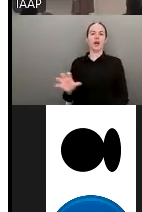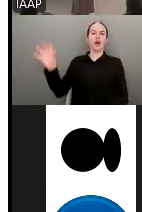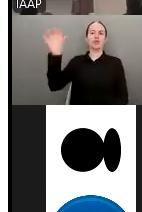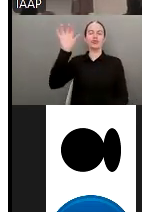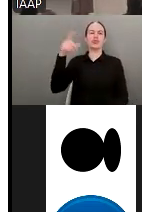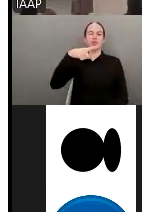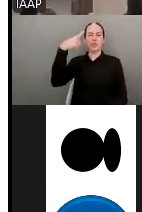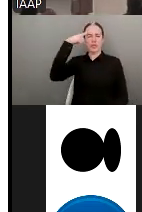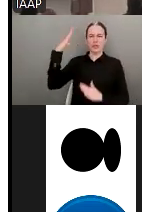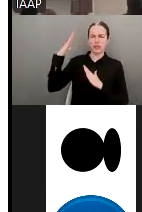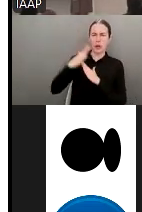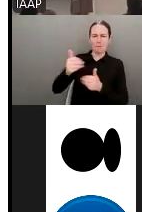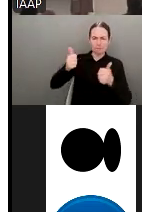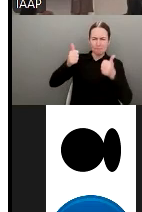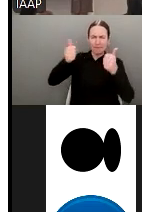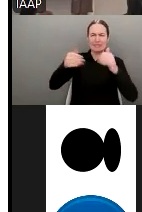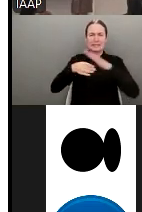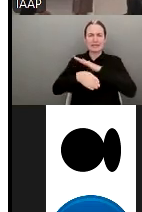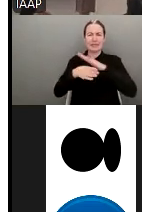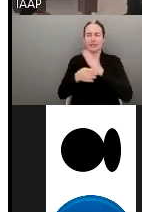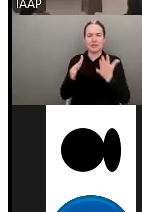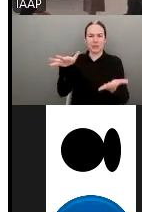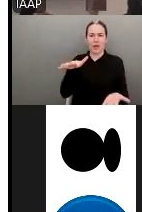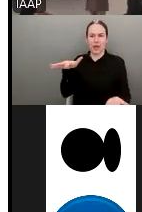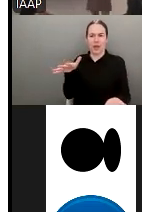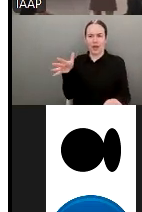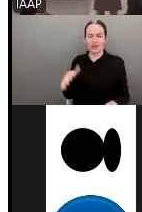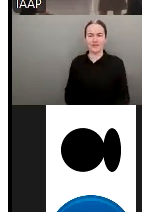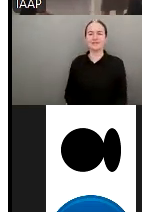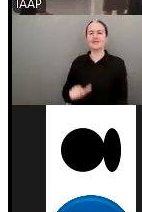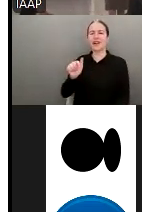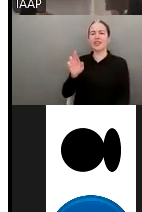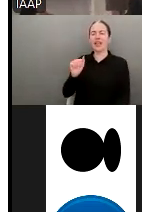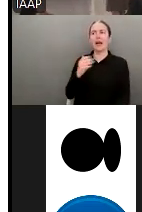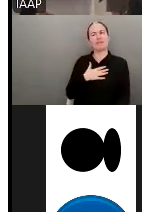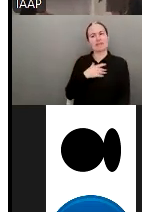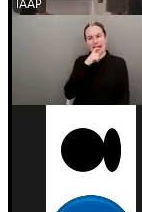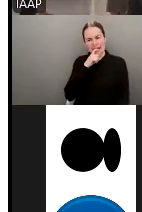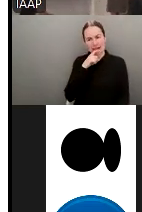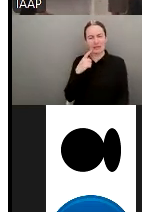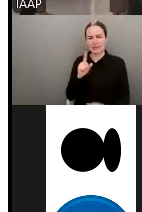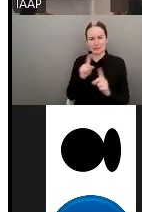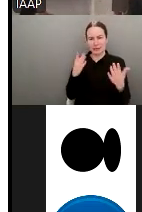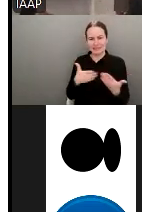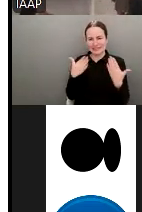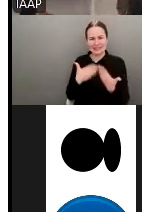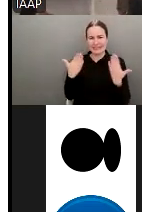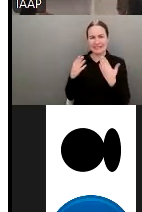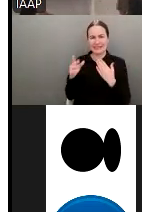You will love this. It's difficult to answer because of what do we view? Somewhat.